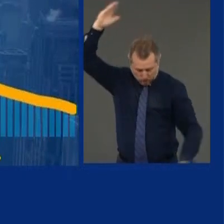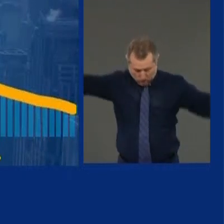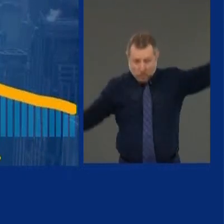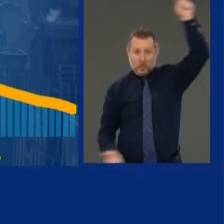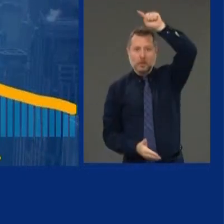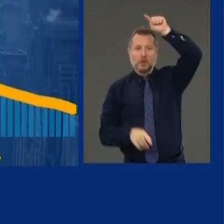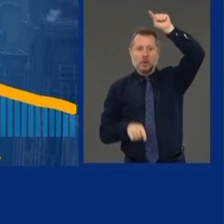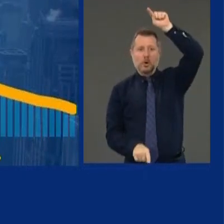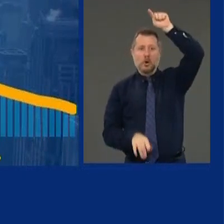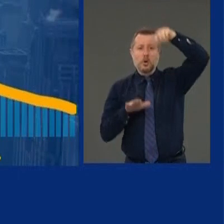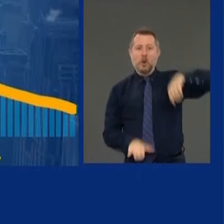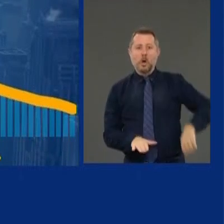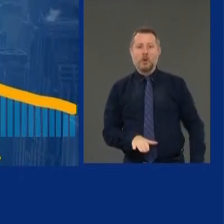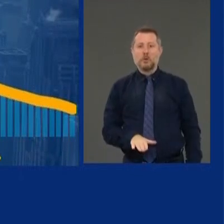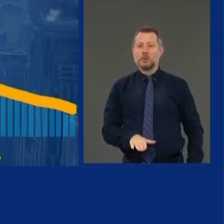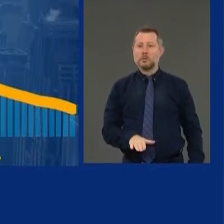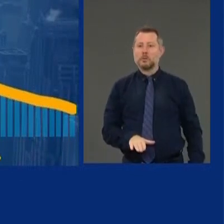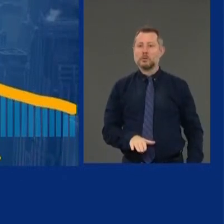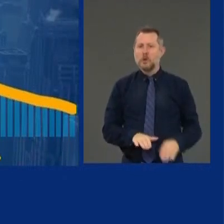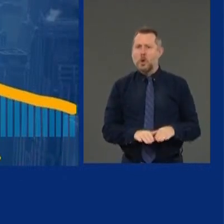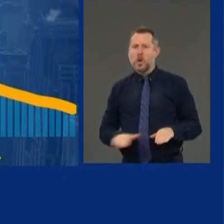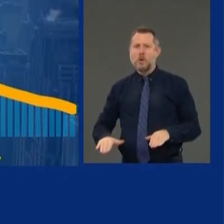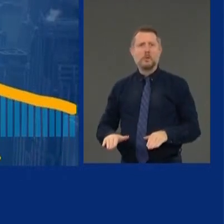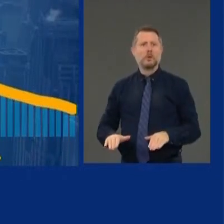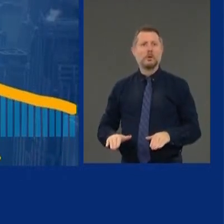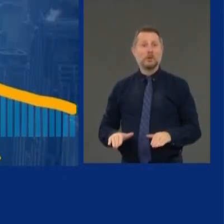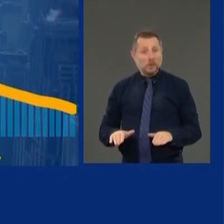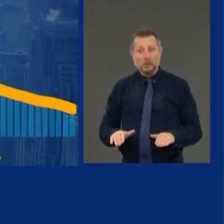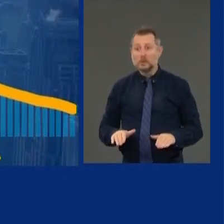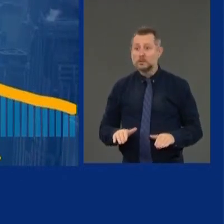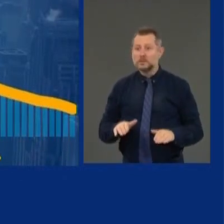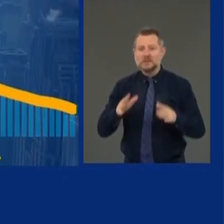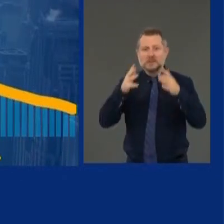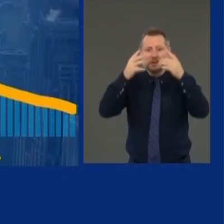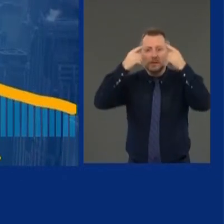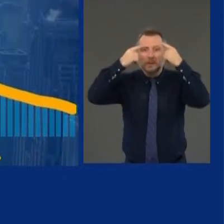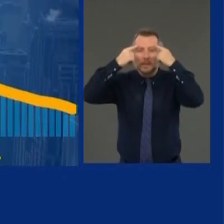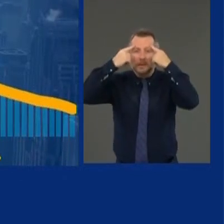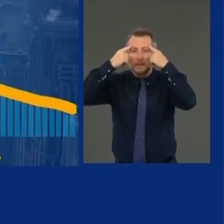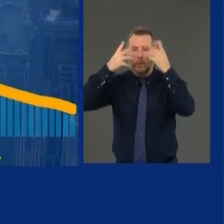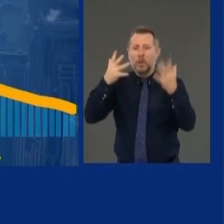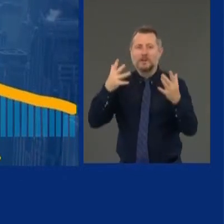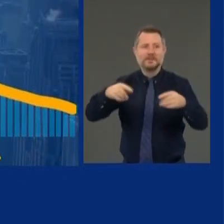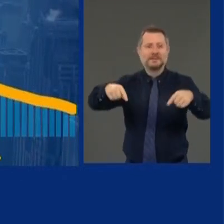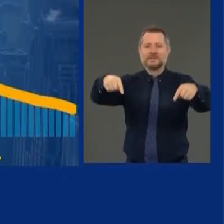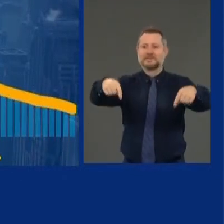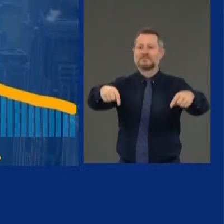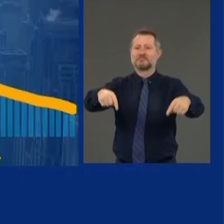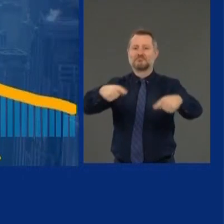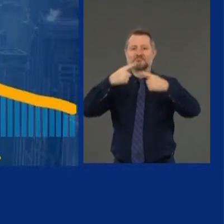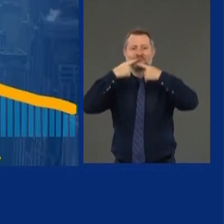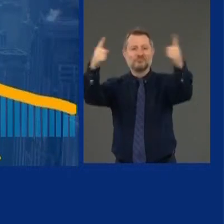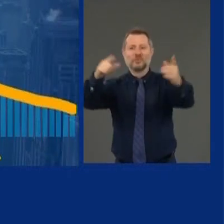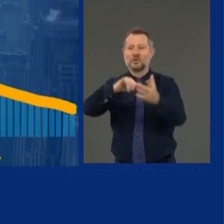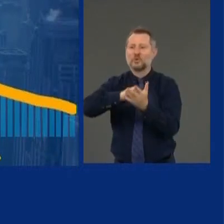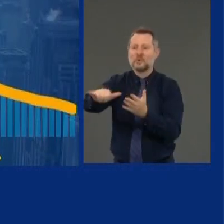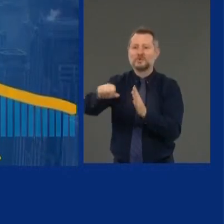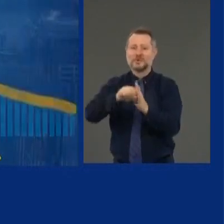RATE.